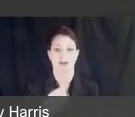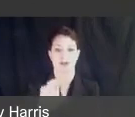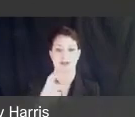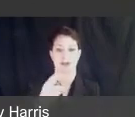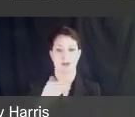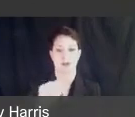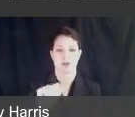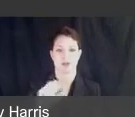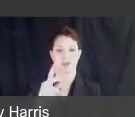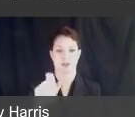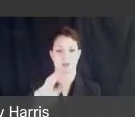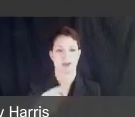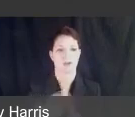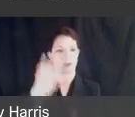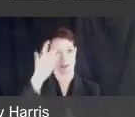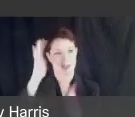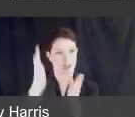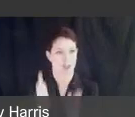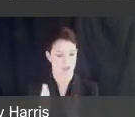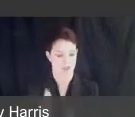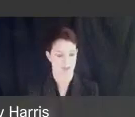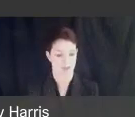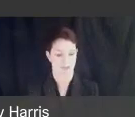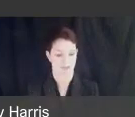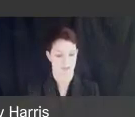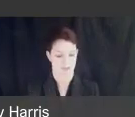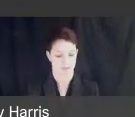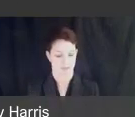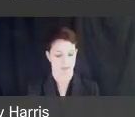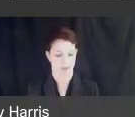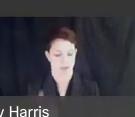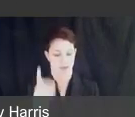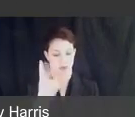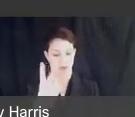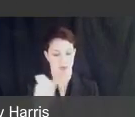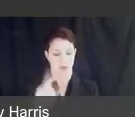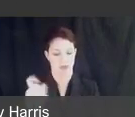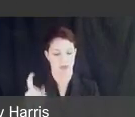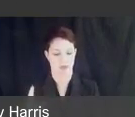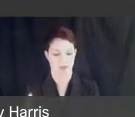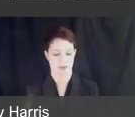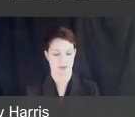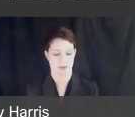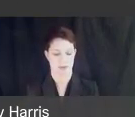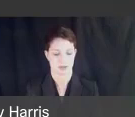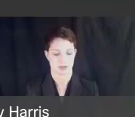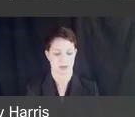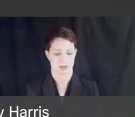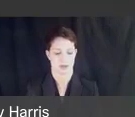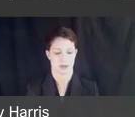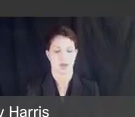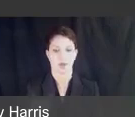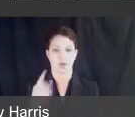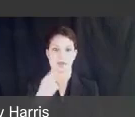[Reporter] Good afternoon. Two questions. You mentioned that you would be requesting the maximum allowed